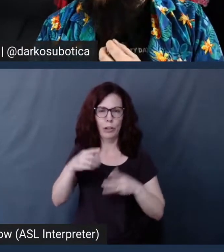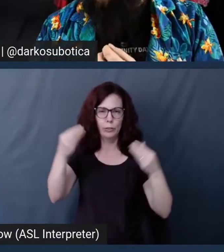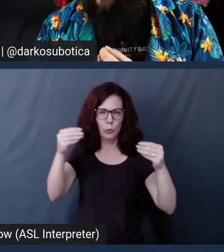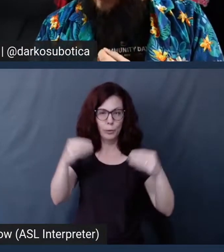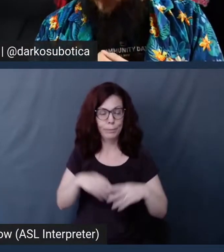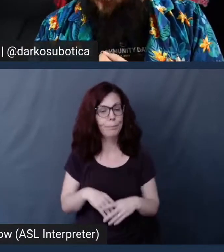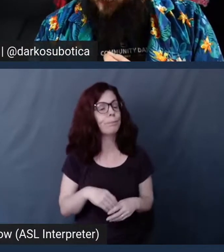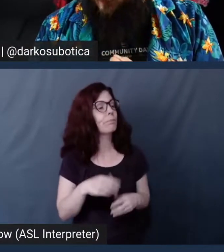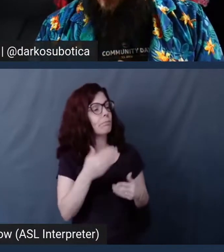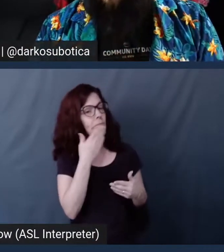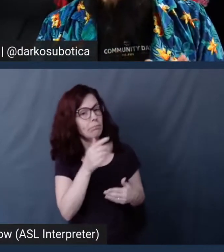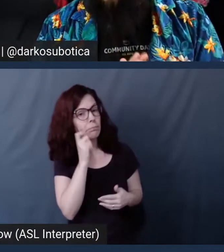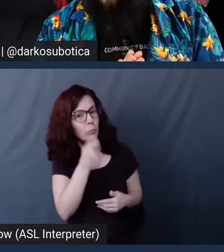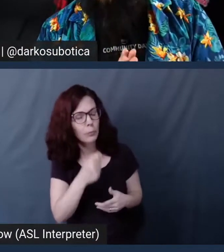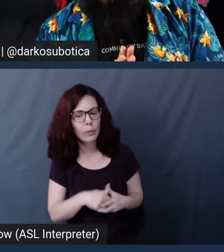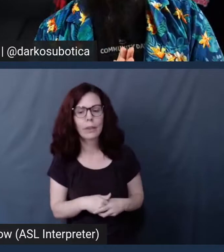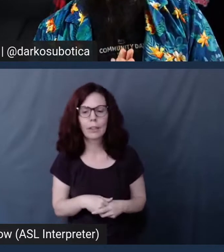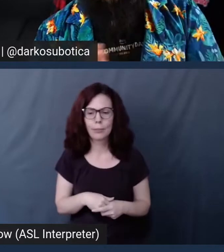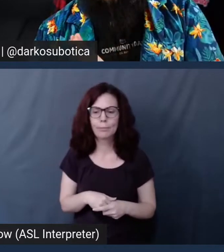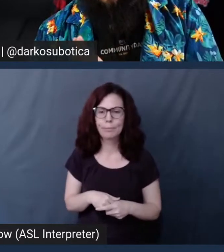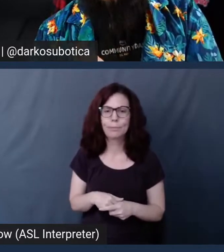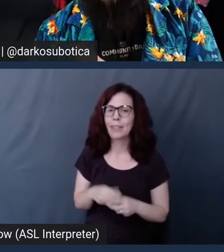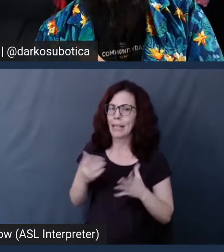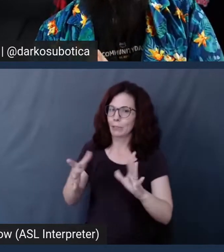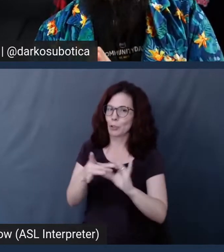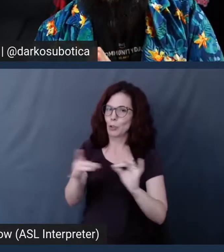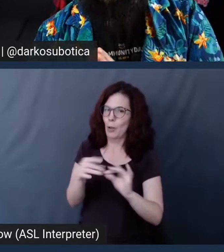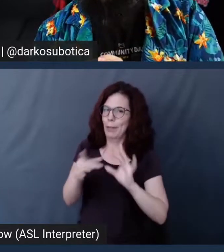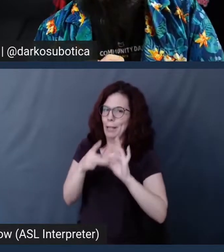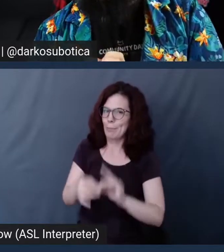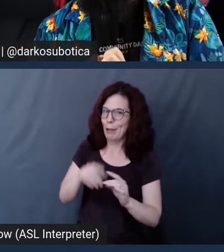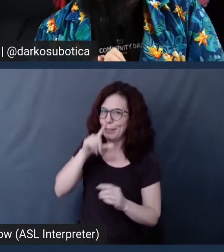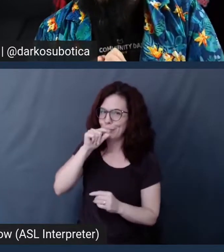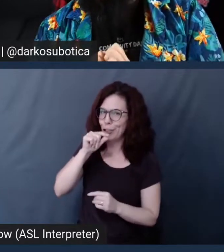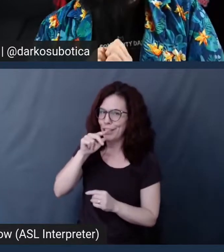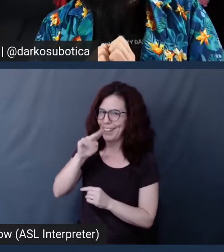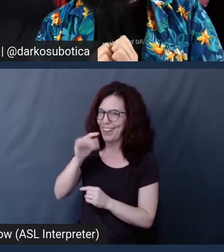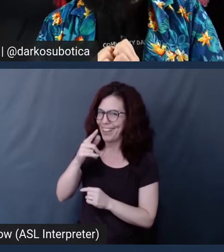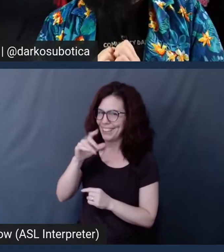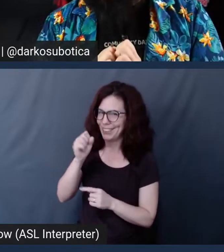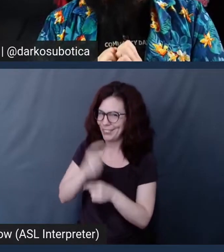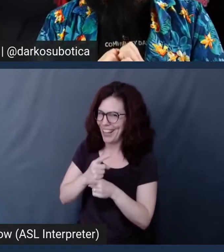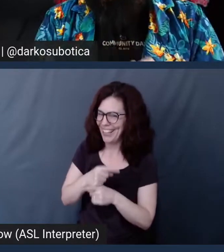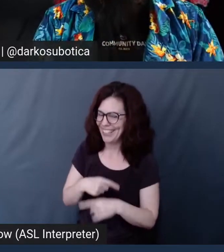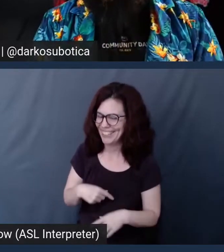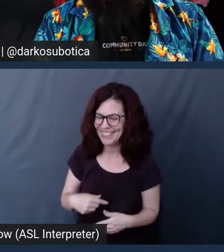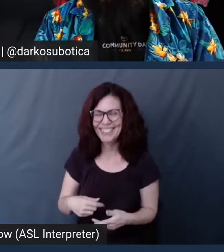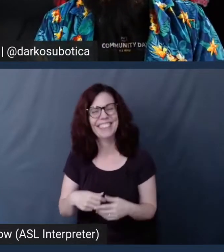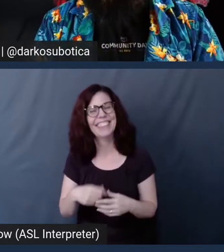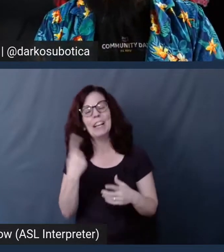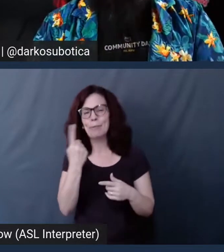Now I have to comment on chicken nuggets. So I'm always happy when I receive more chicken nuggets